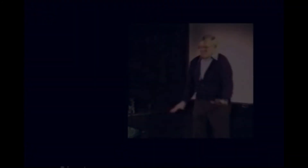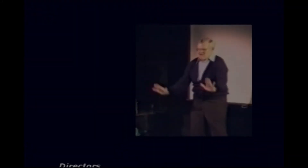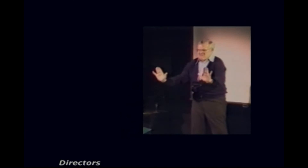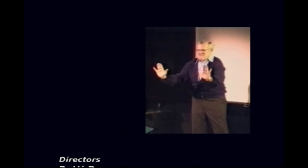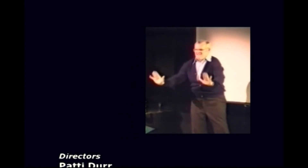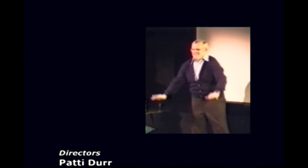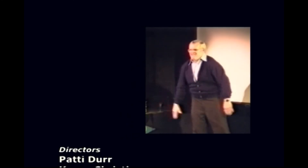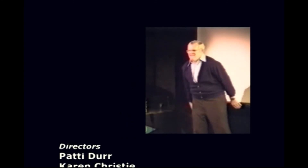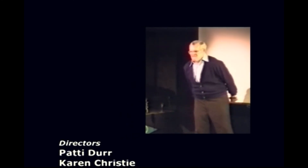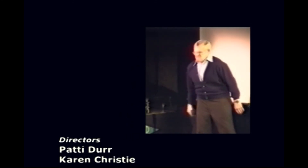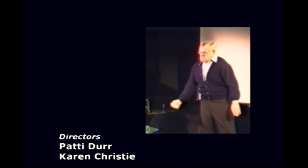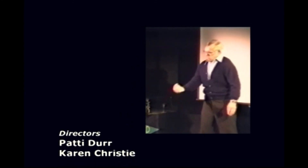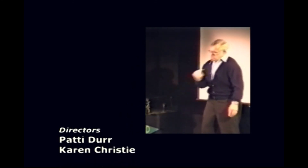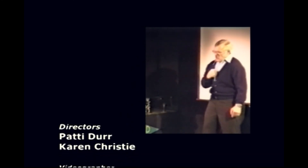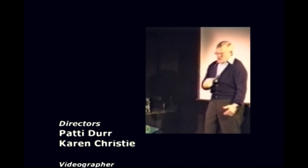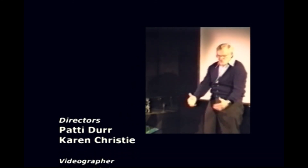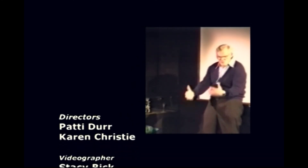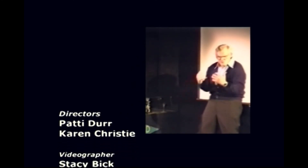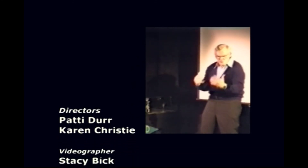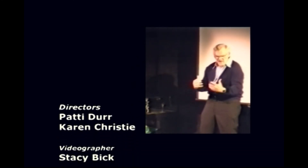in writing their own works.